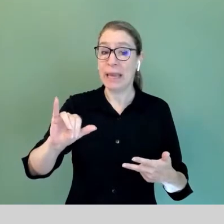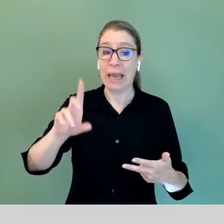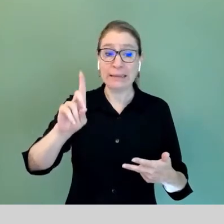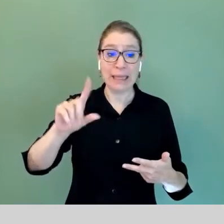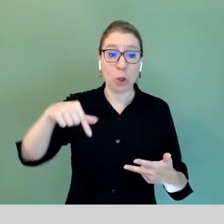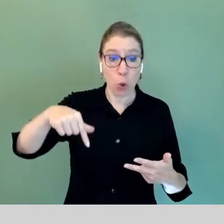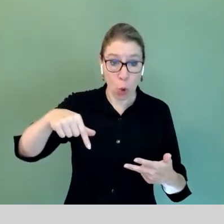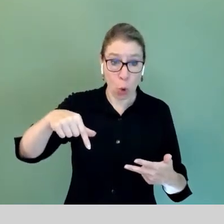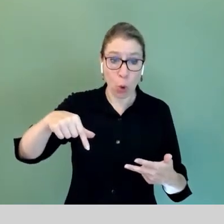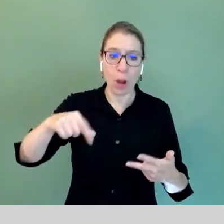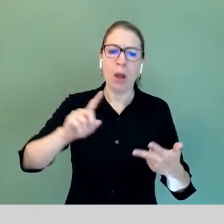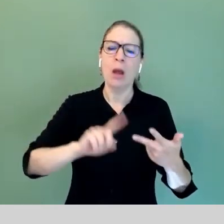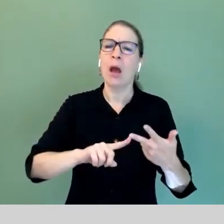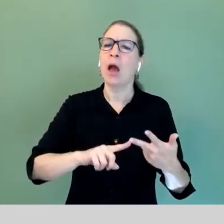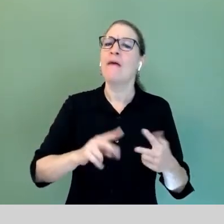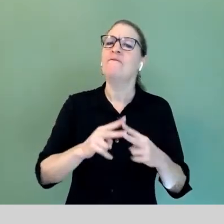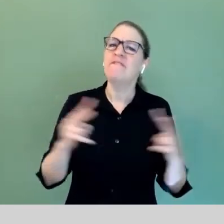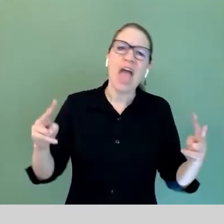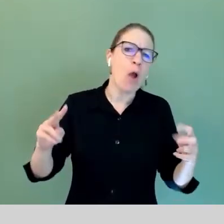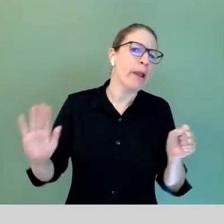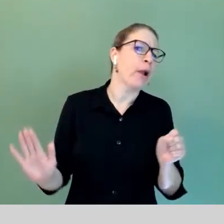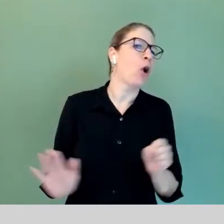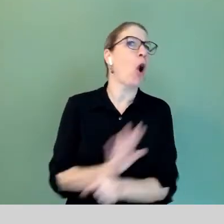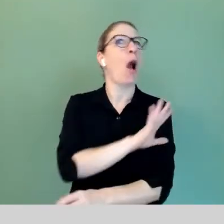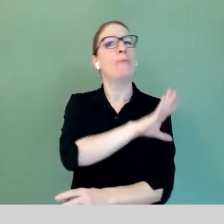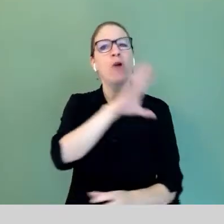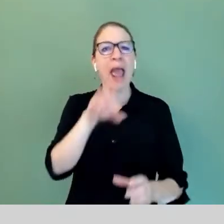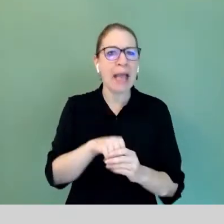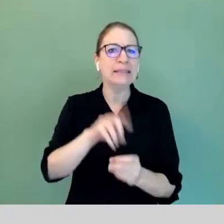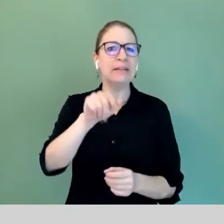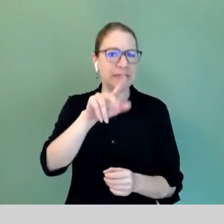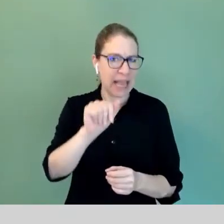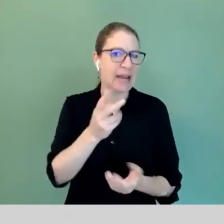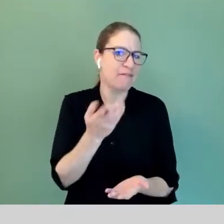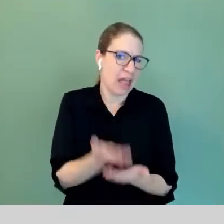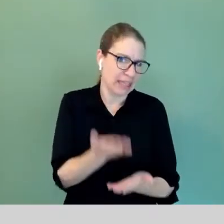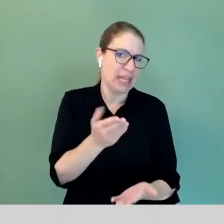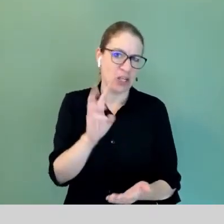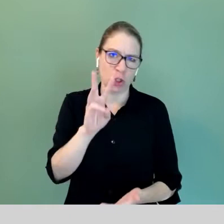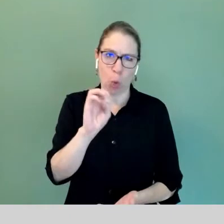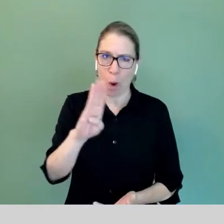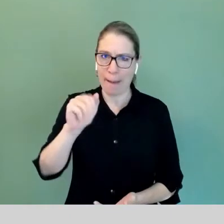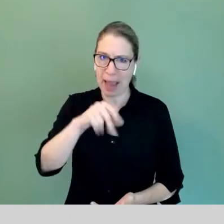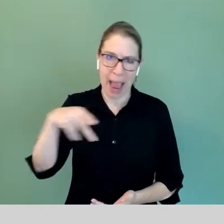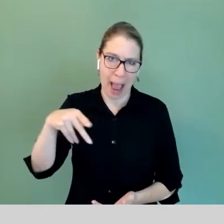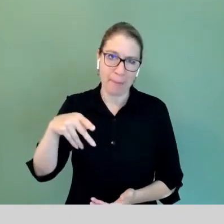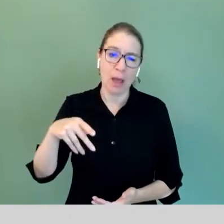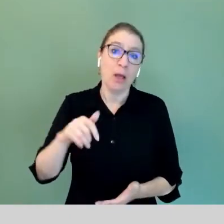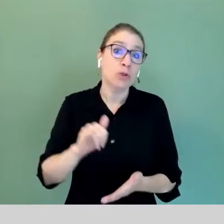which is a very comprehensive data validation web app. So this really comes with a web app,